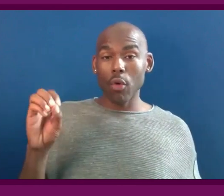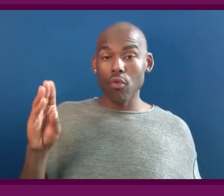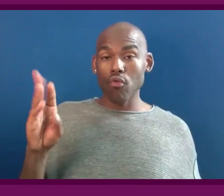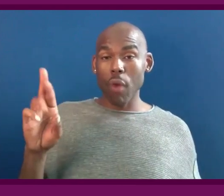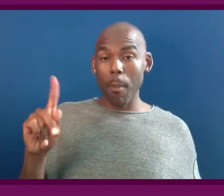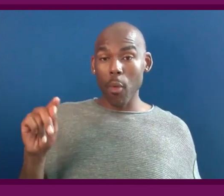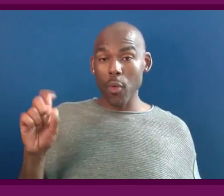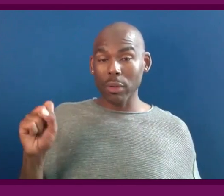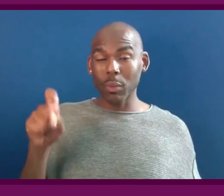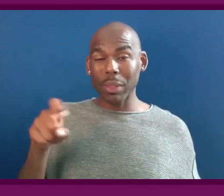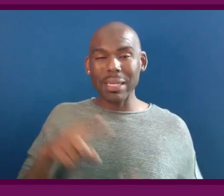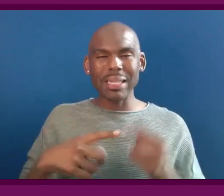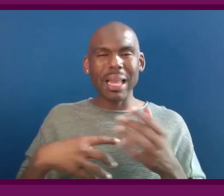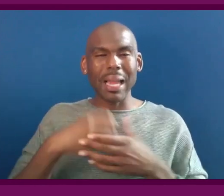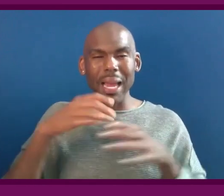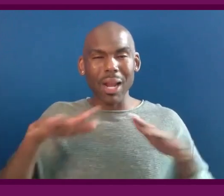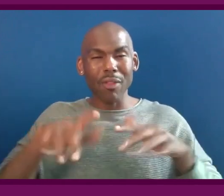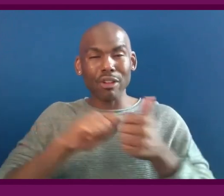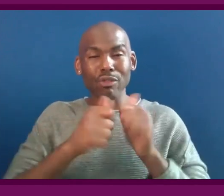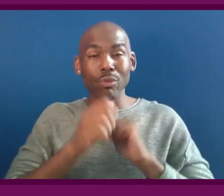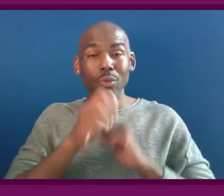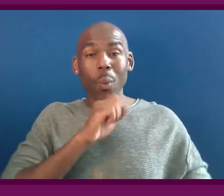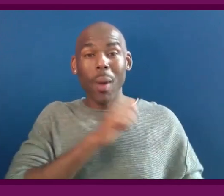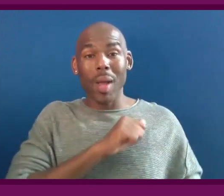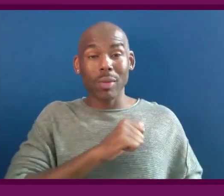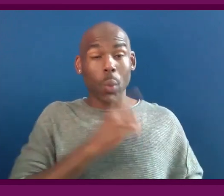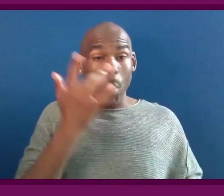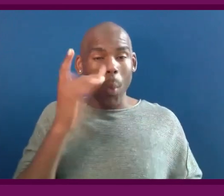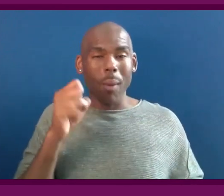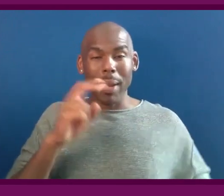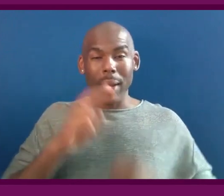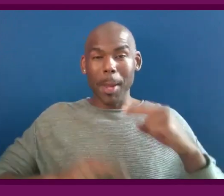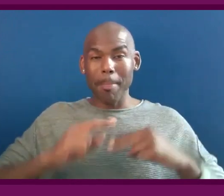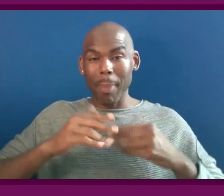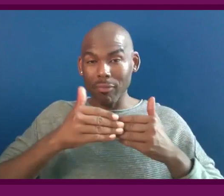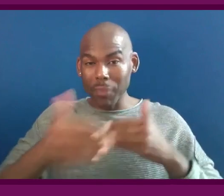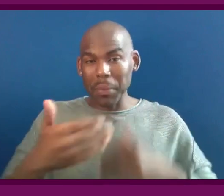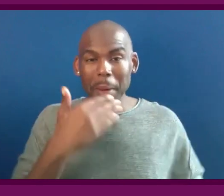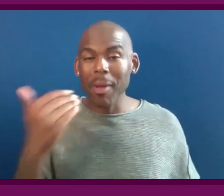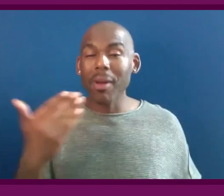get out there and change the old attitudes, so we can build forward better. Thank you so much once again.